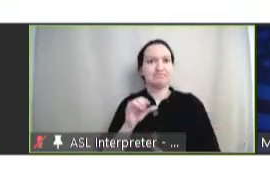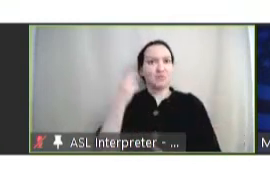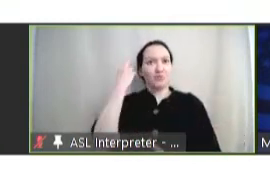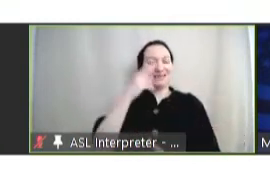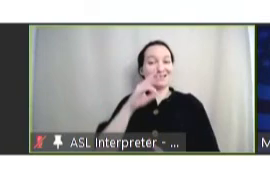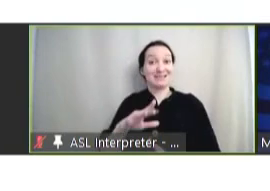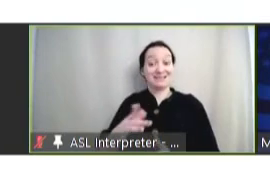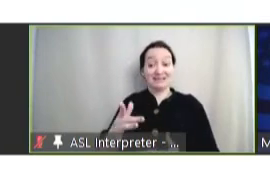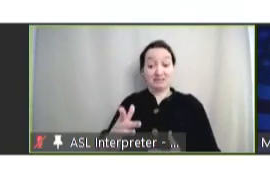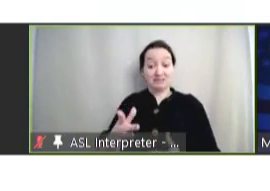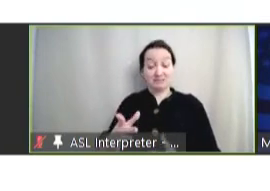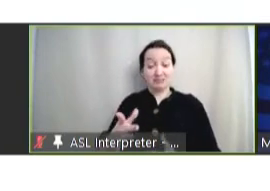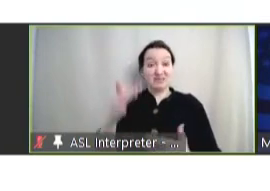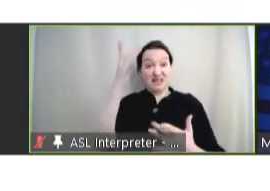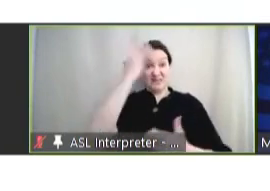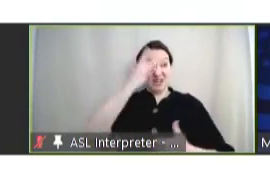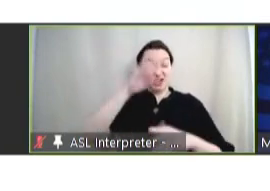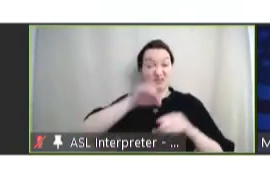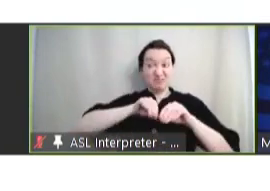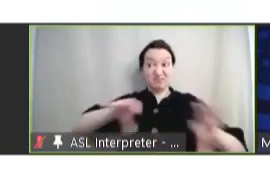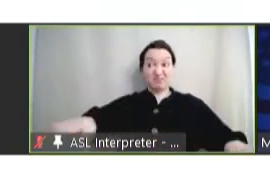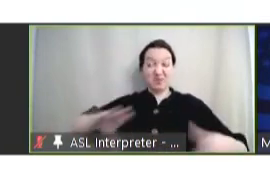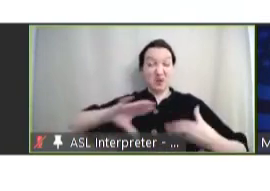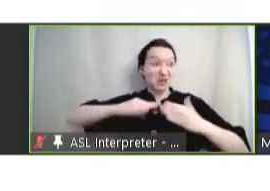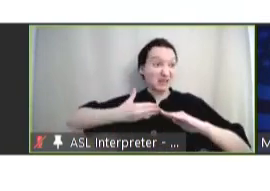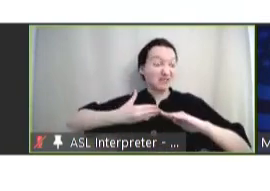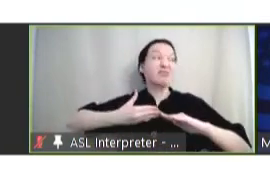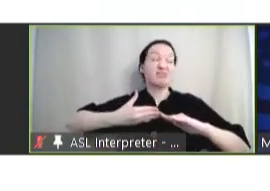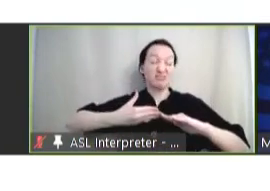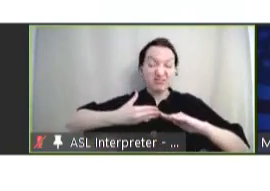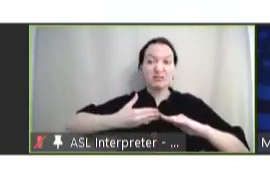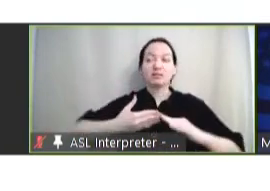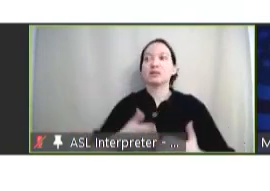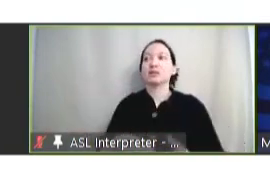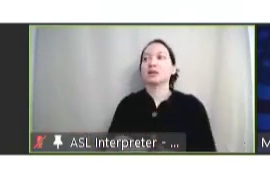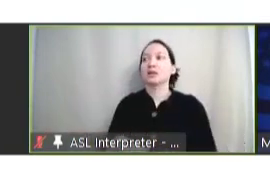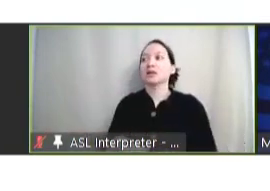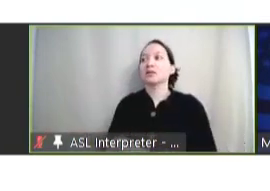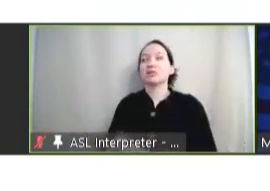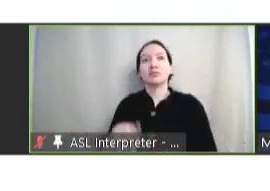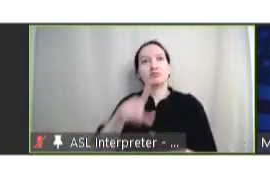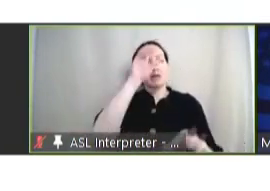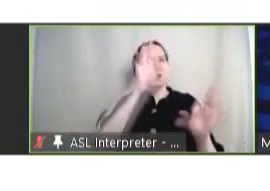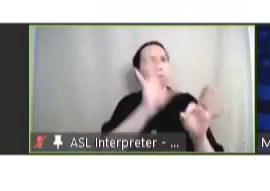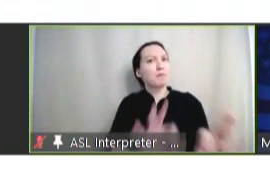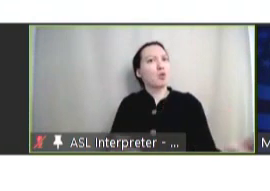is fairly prevalent now in our communities. So, I do think it's really important that leaders learn